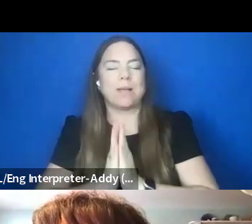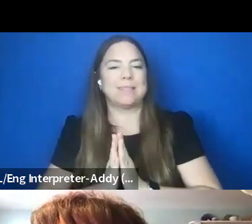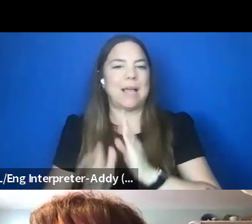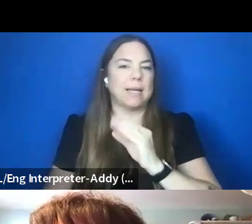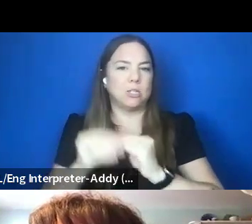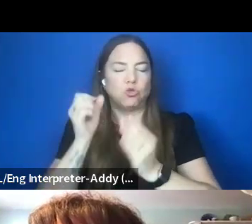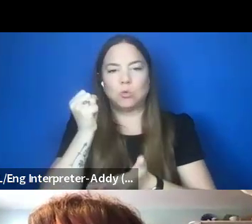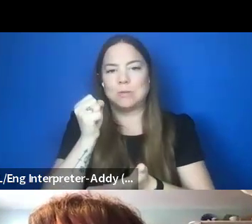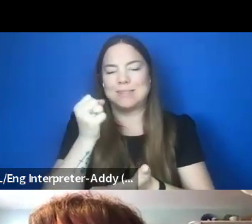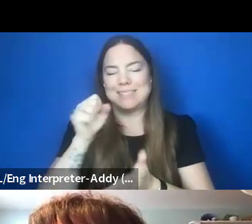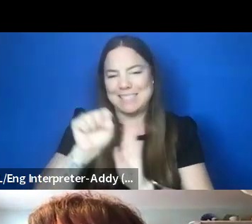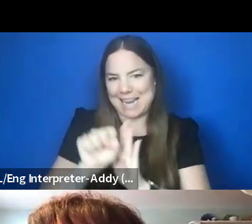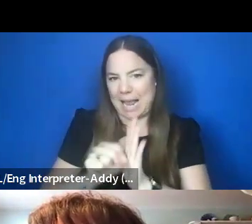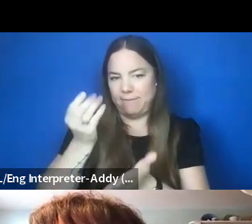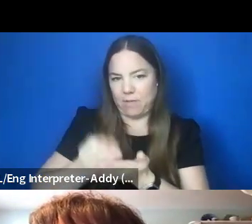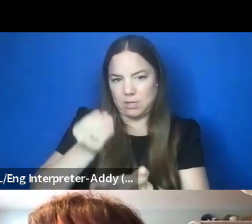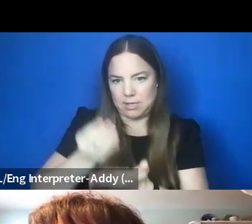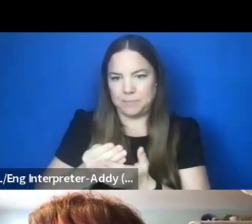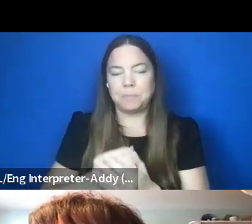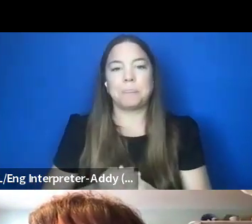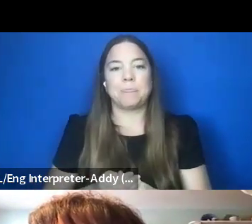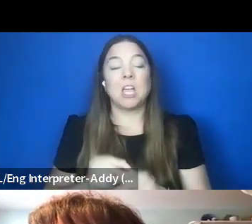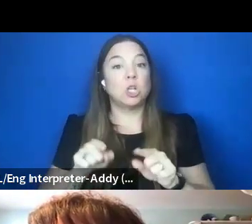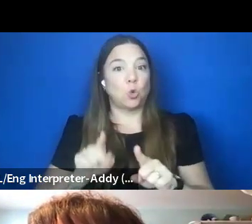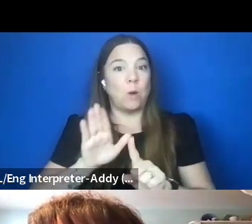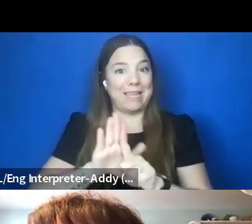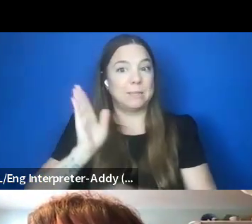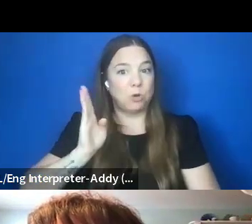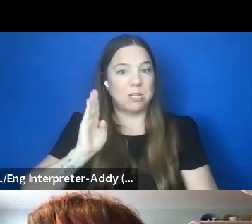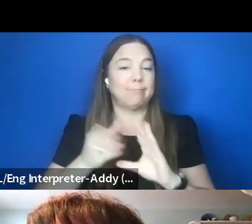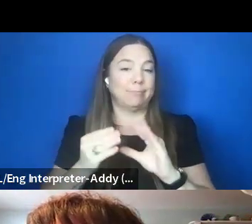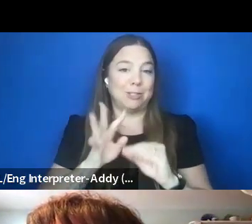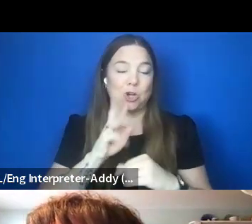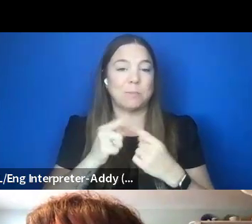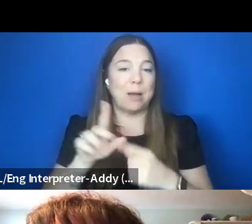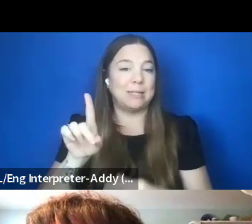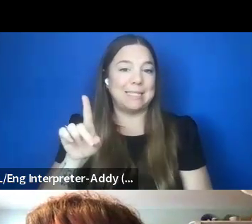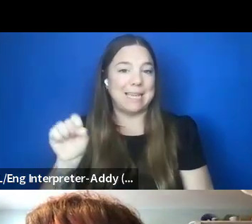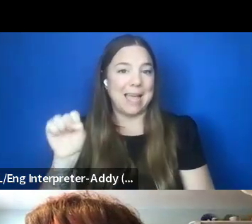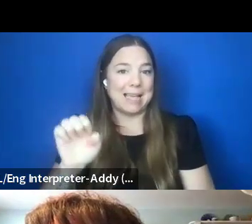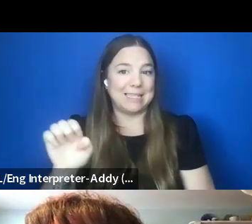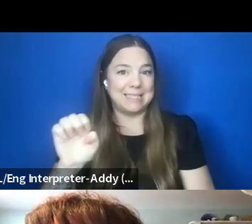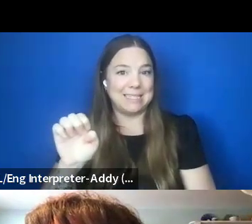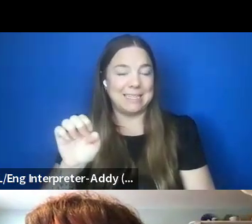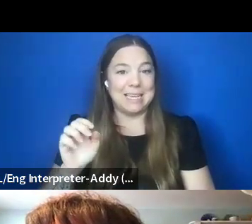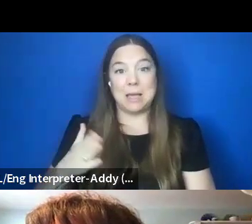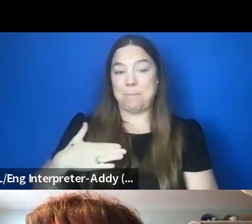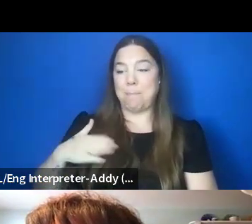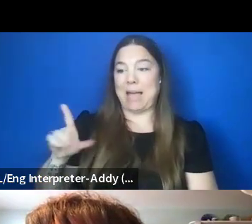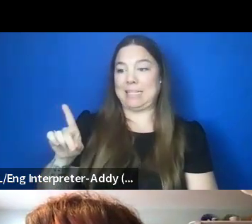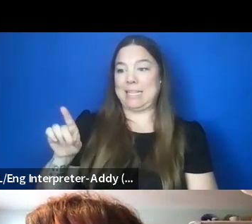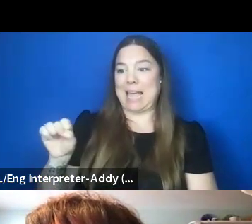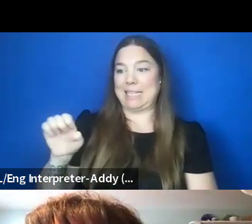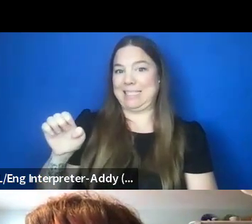Brooke Wilson: and there was some talk in that presentation about the Dses, and my Dsc. Was in the hallway for most of that. So when he came in, he said.